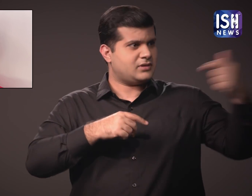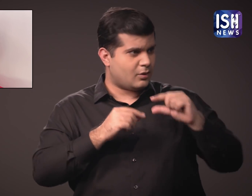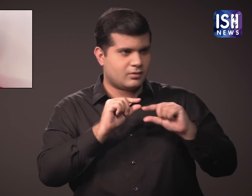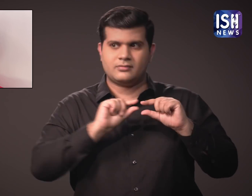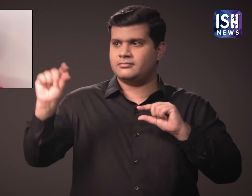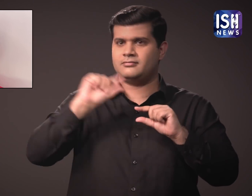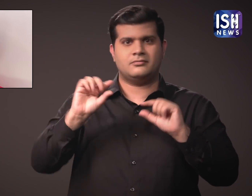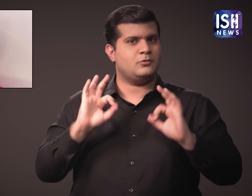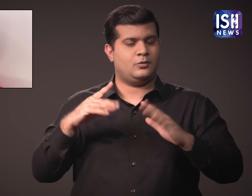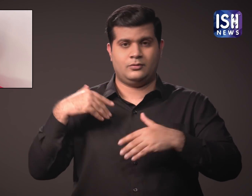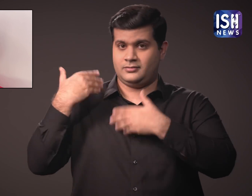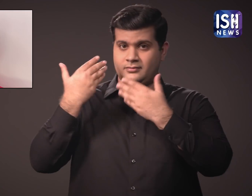When he would receive the salary, he paid the EMIs.